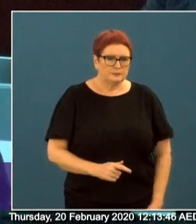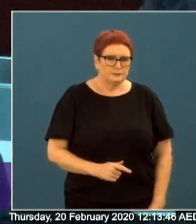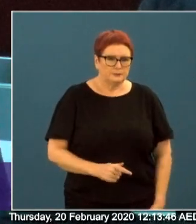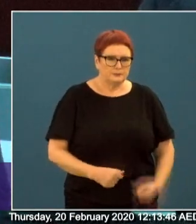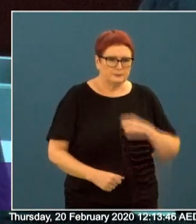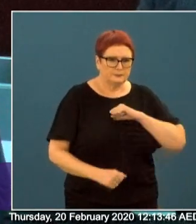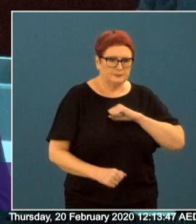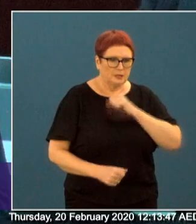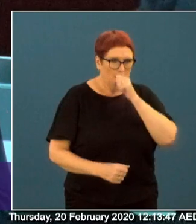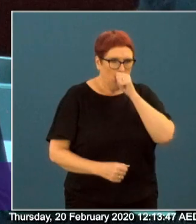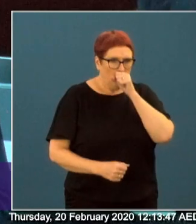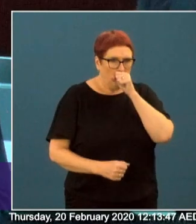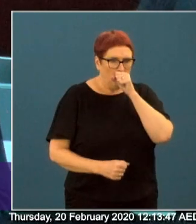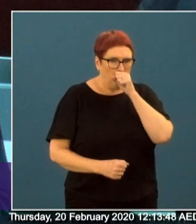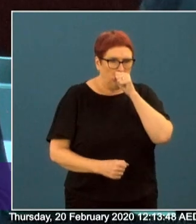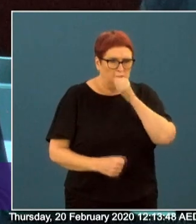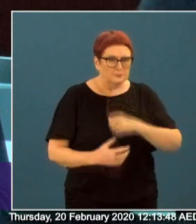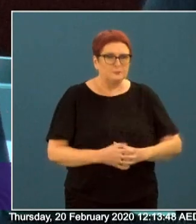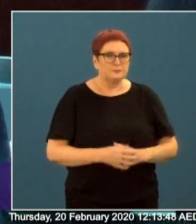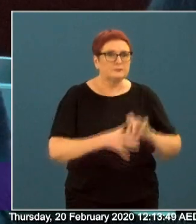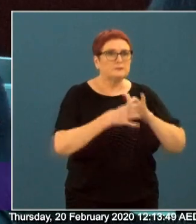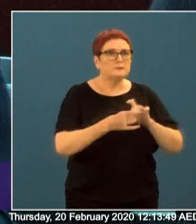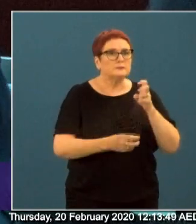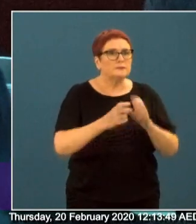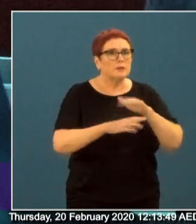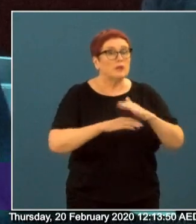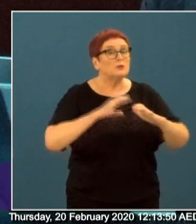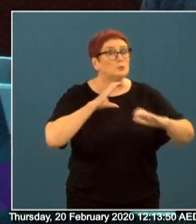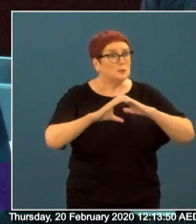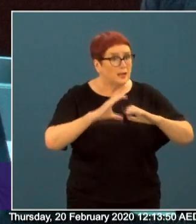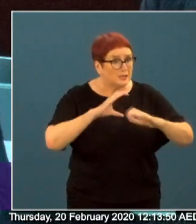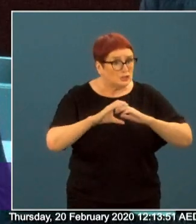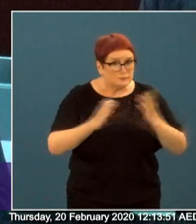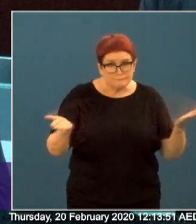Is this relates to the issues around communication, recognising,